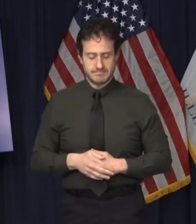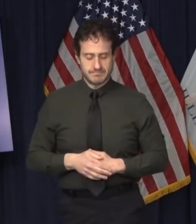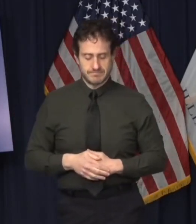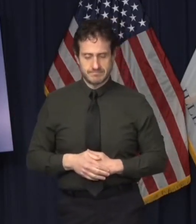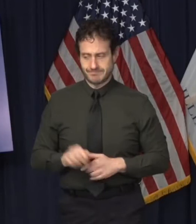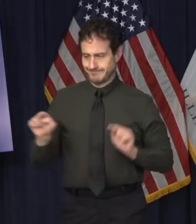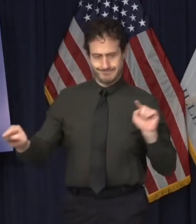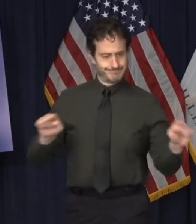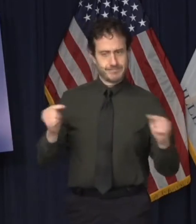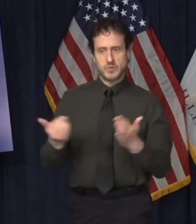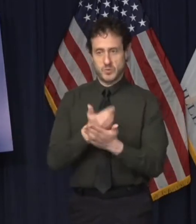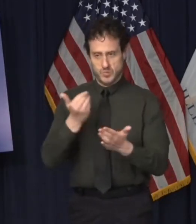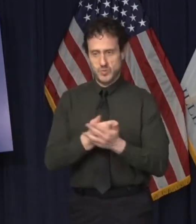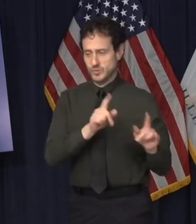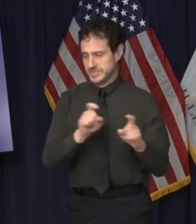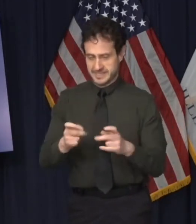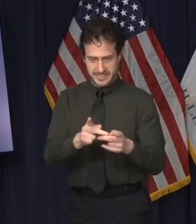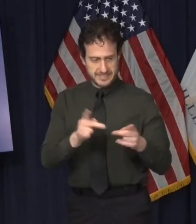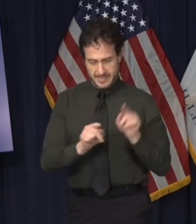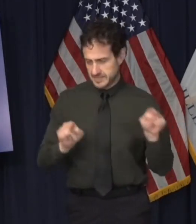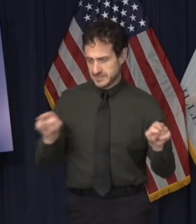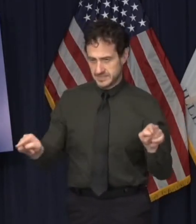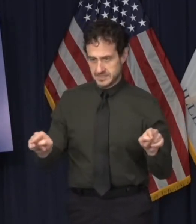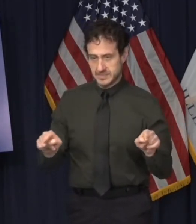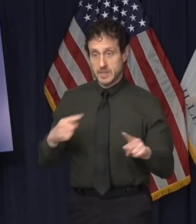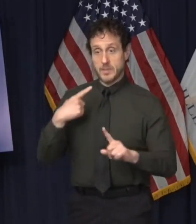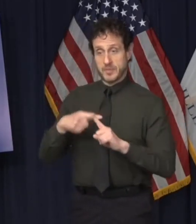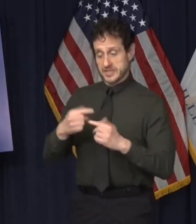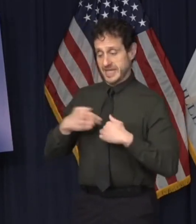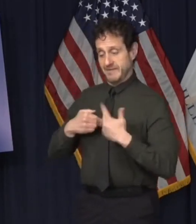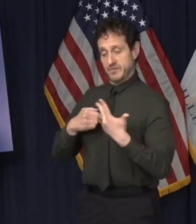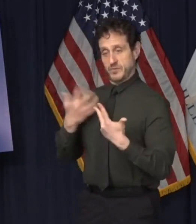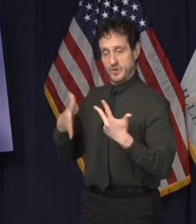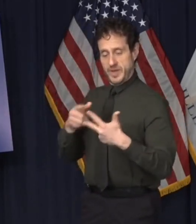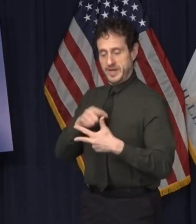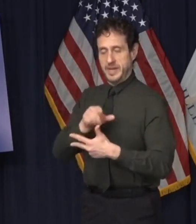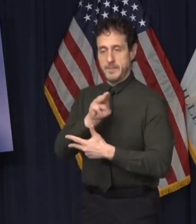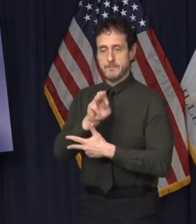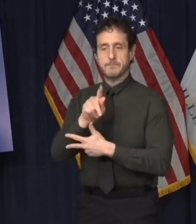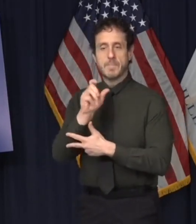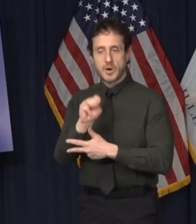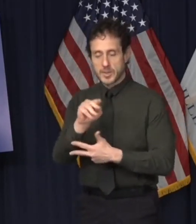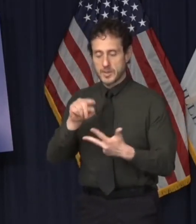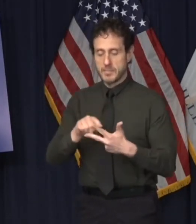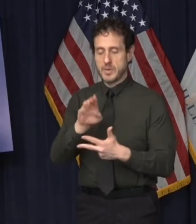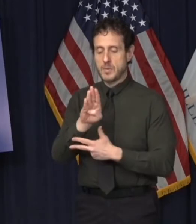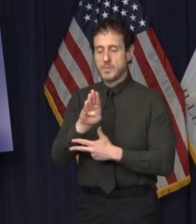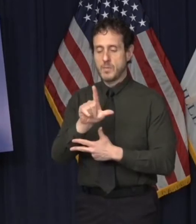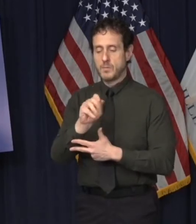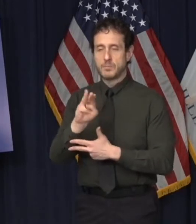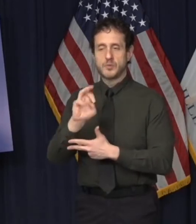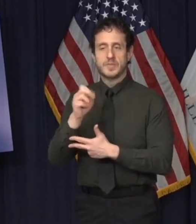500 SPECIMENS A DAY WHEN FULLY RAMPED UP. BETWEEN THESE TWO NEW SITES AND